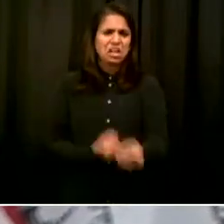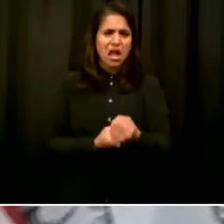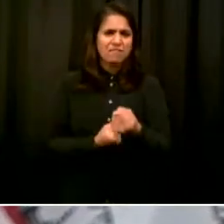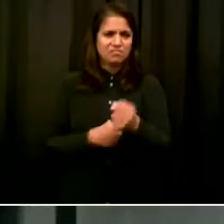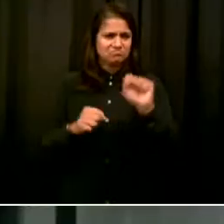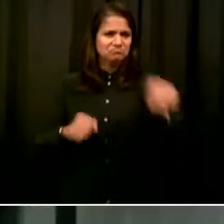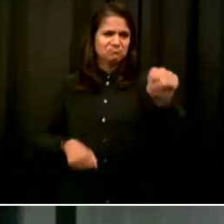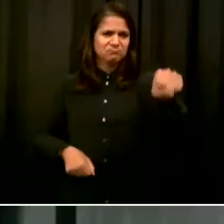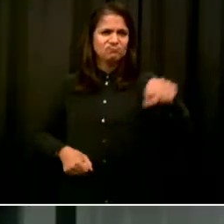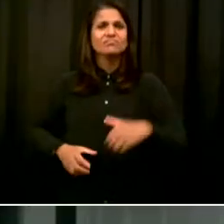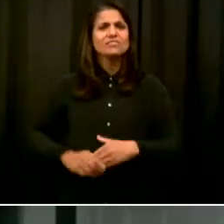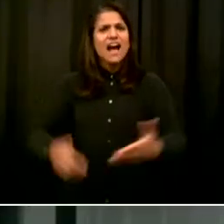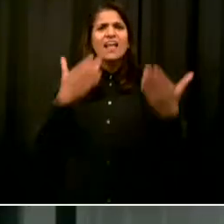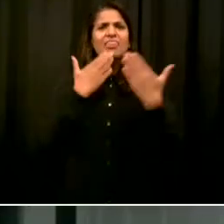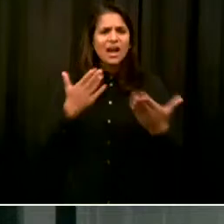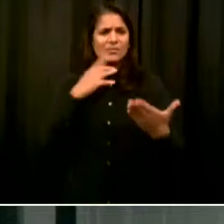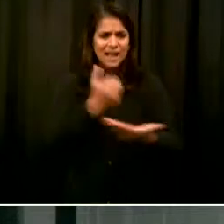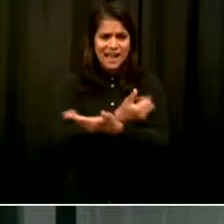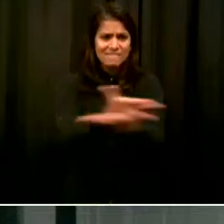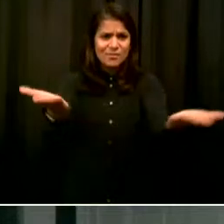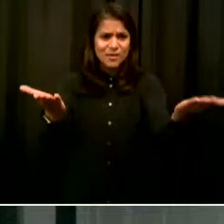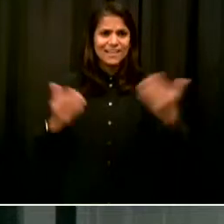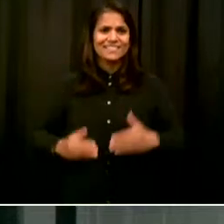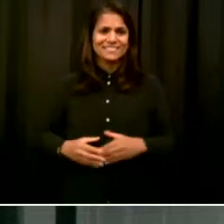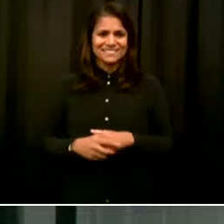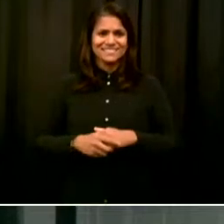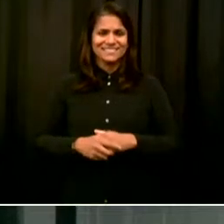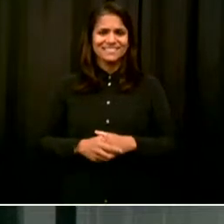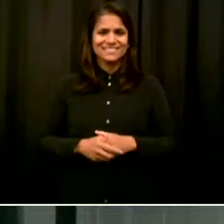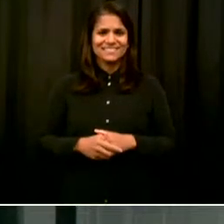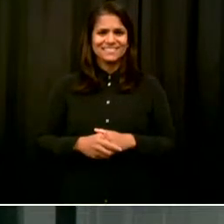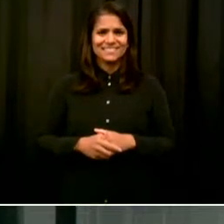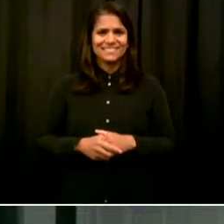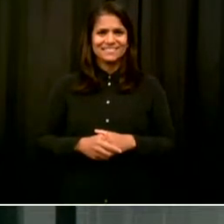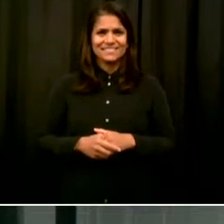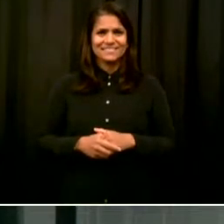THAT NEW YORK CITY WILL MOVVE FORWARD AND WILL COME BACK. I HAVE GREAT FAITH IN THE FUTURE. THANK YOU EVERYONE.